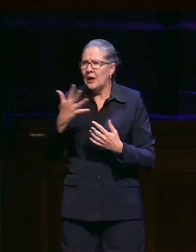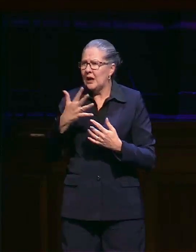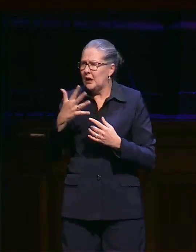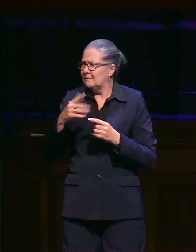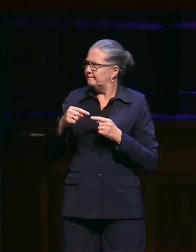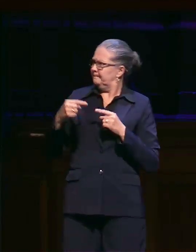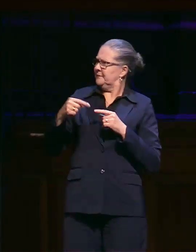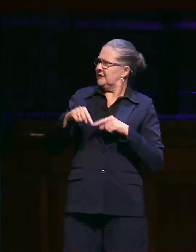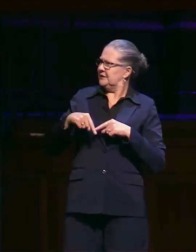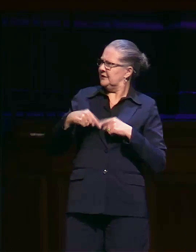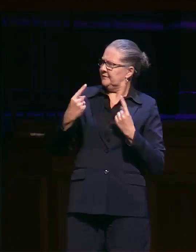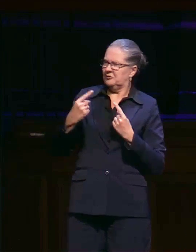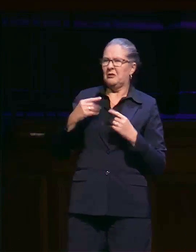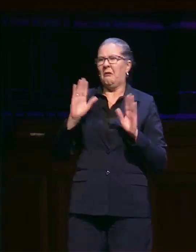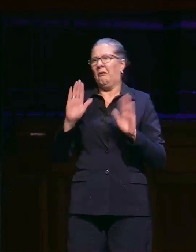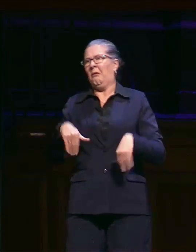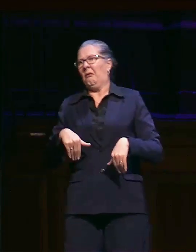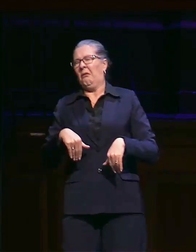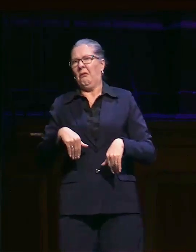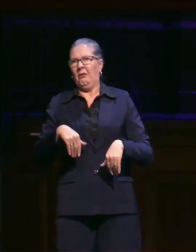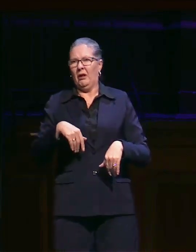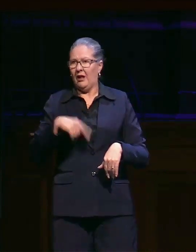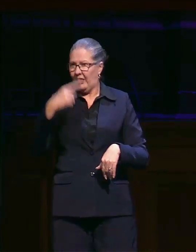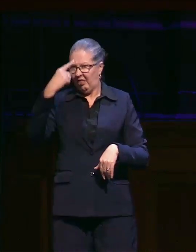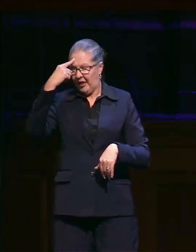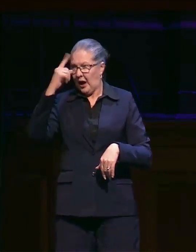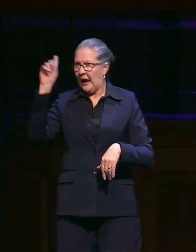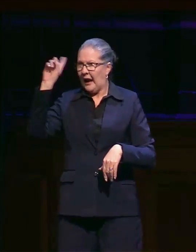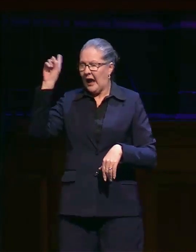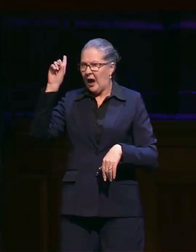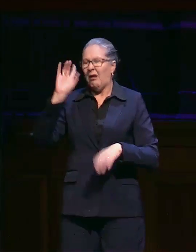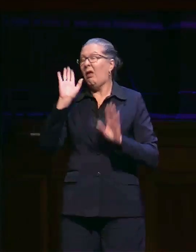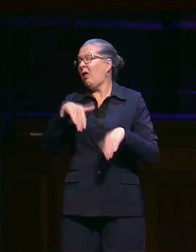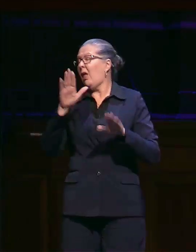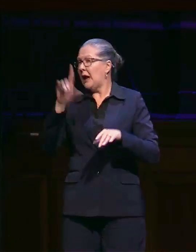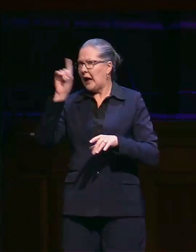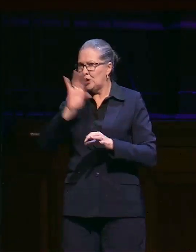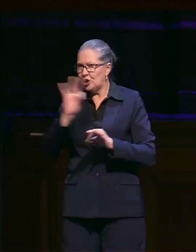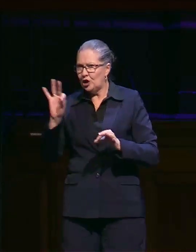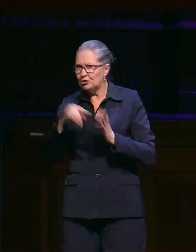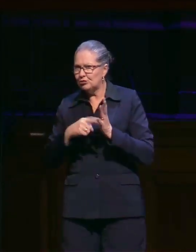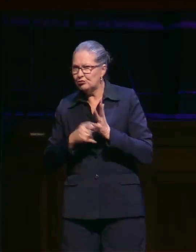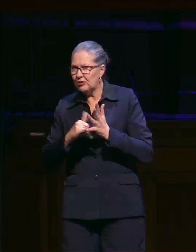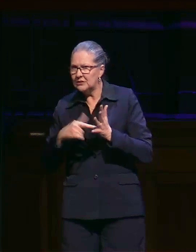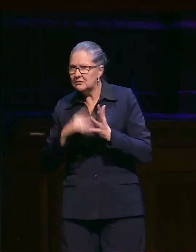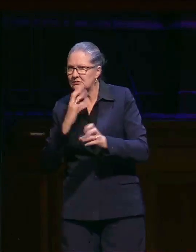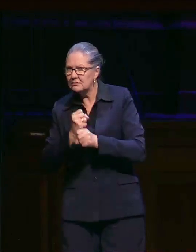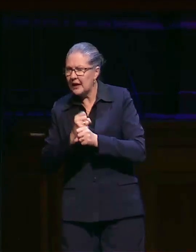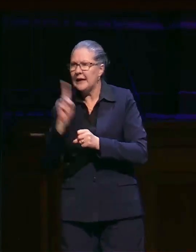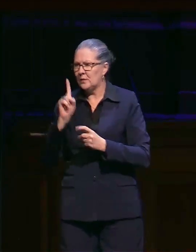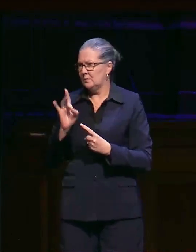is quite easily tuning in to distrust it matters even more a quick scan of the